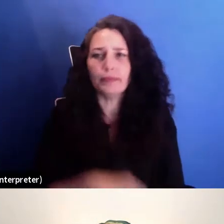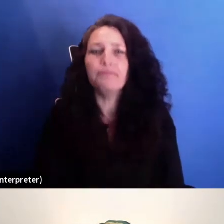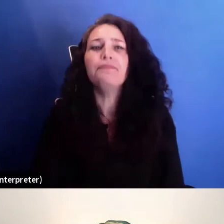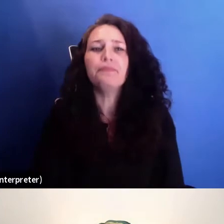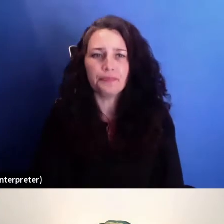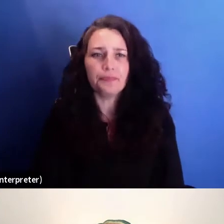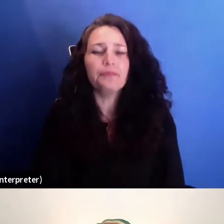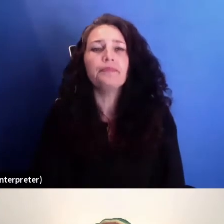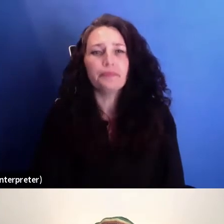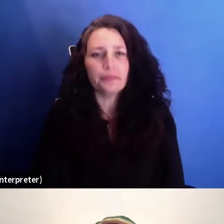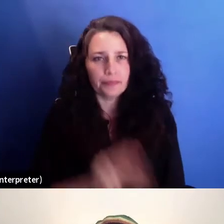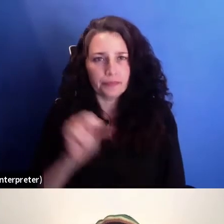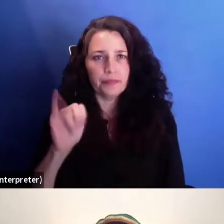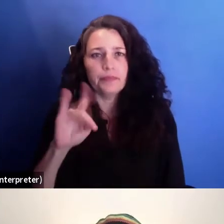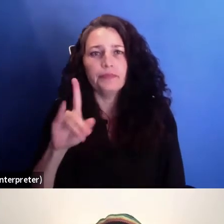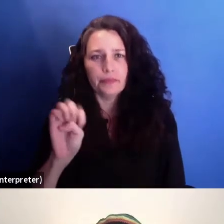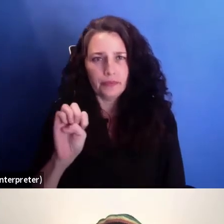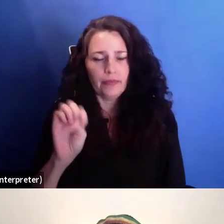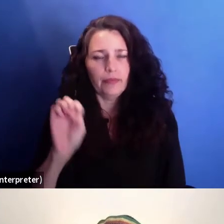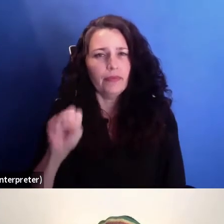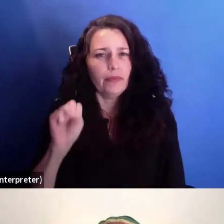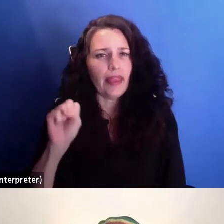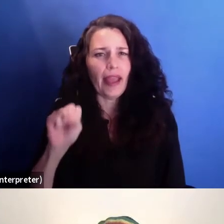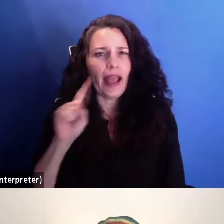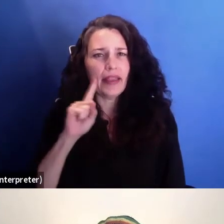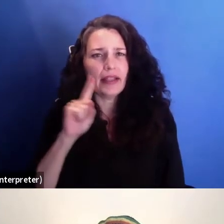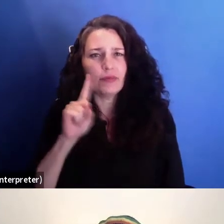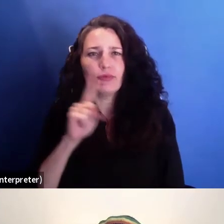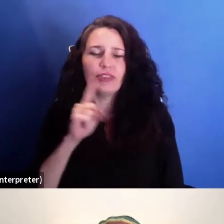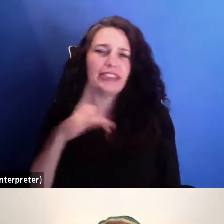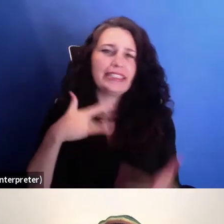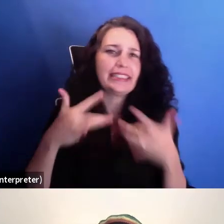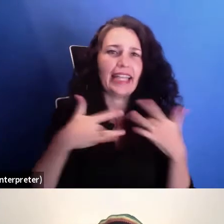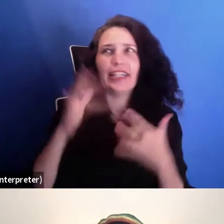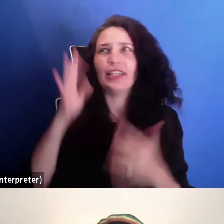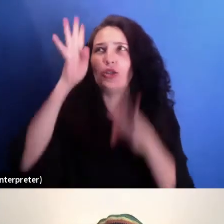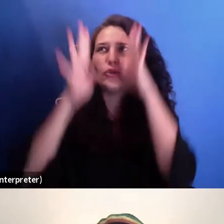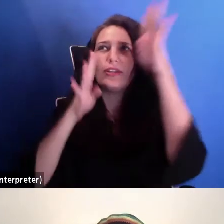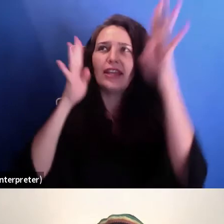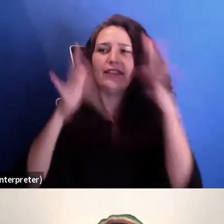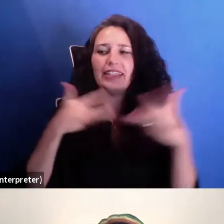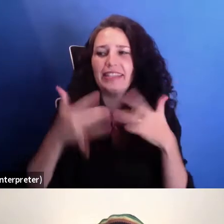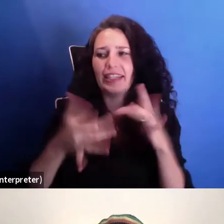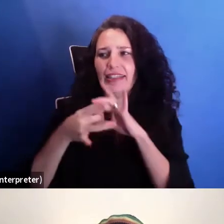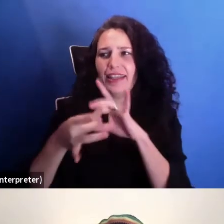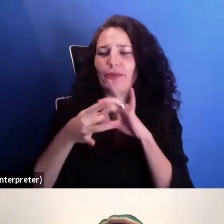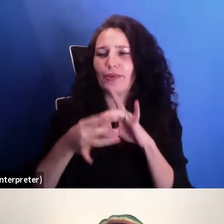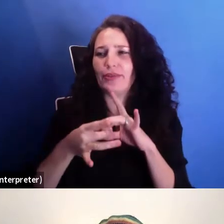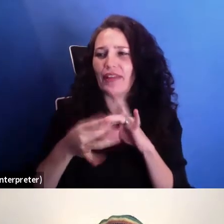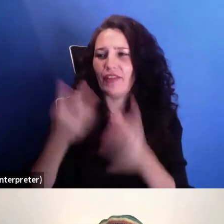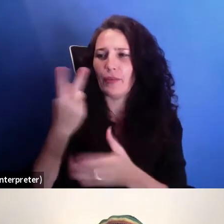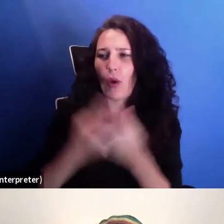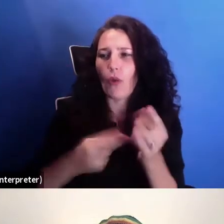and rewarding to make the film with Jim and to have our two perspectives disabled and a non-disabled perspective